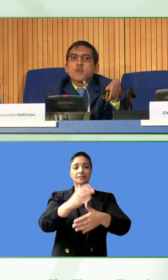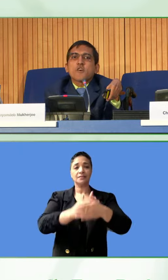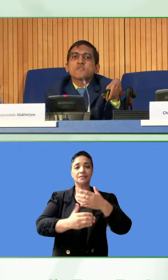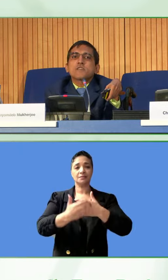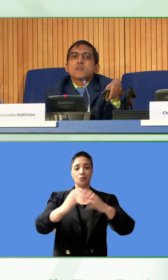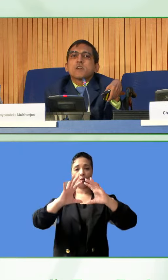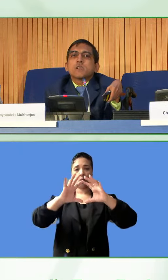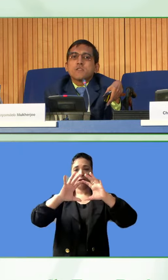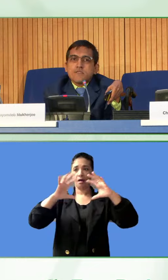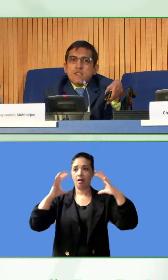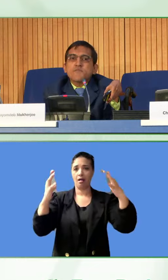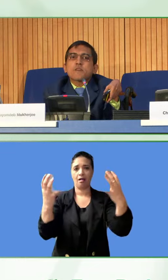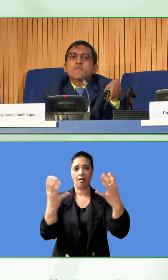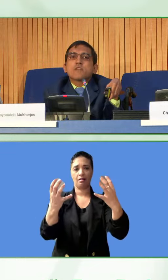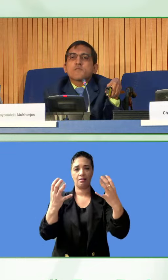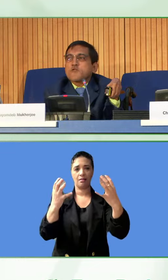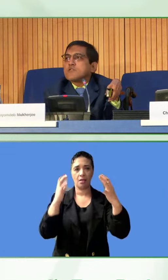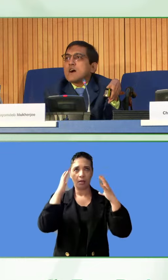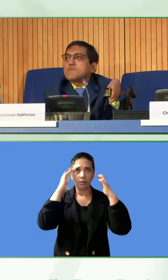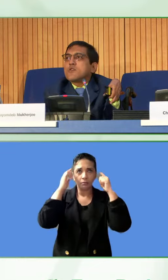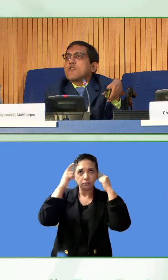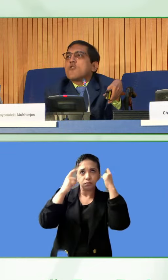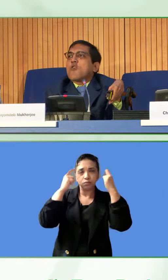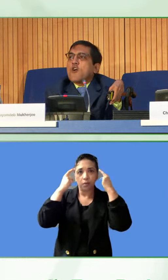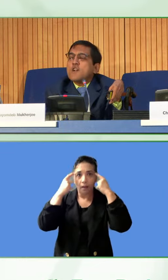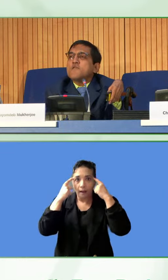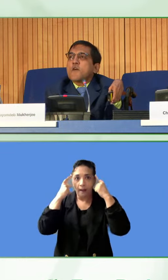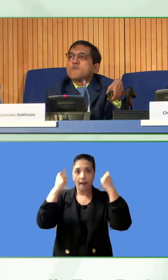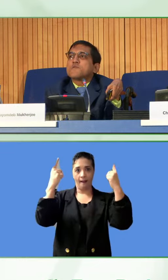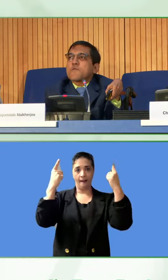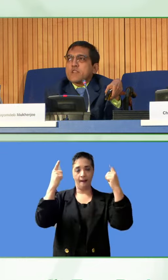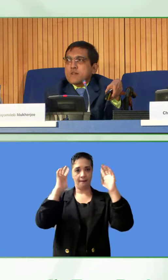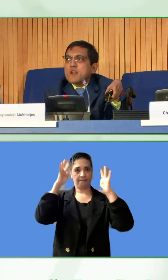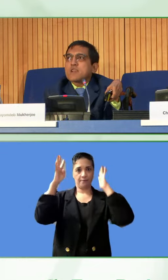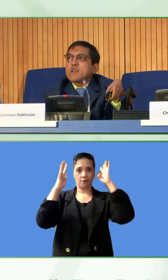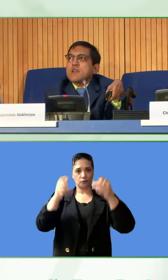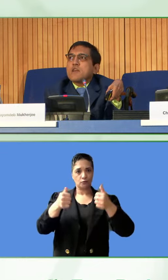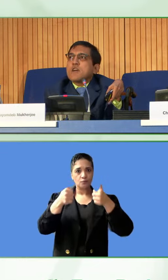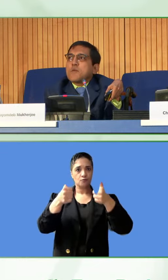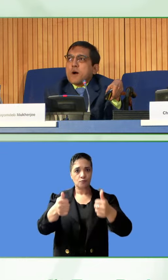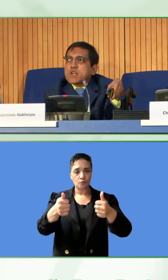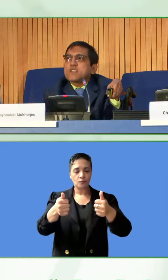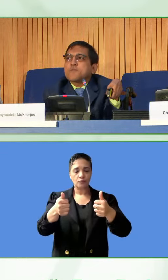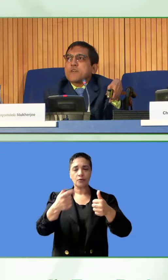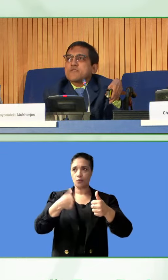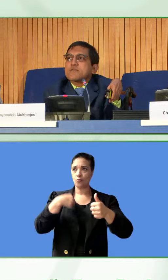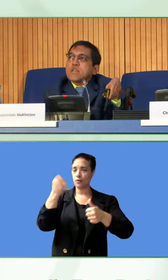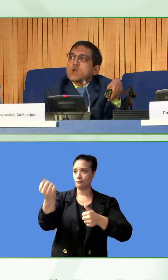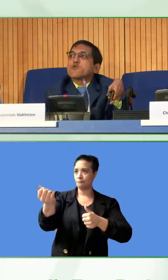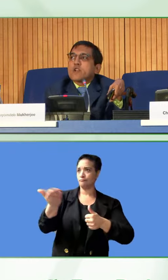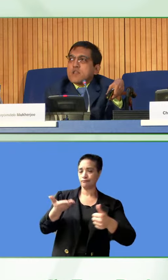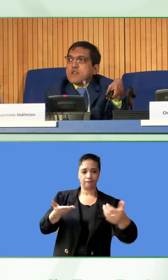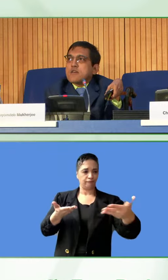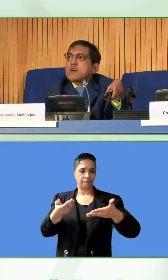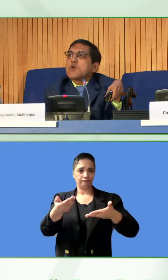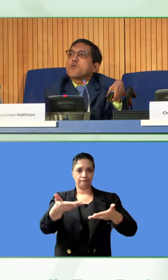Because in this particular program, all forms of disability participates equally.